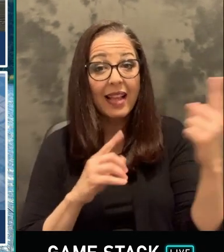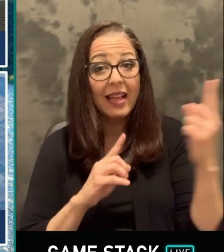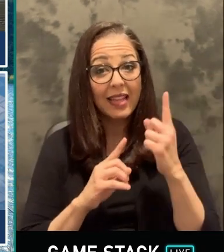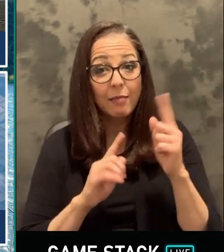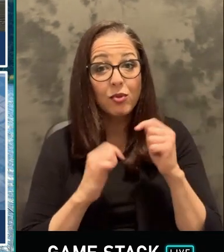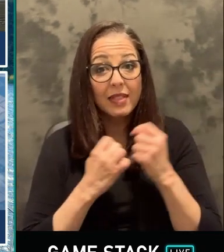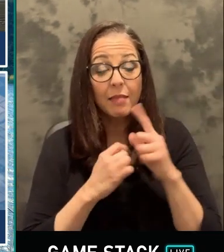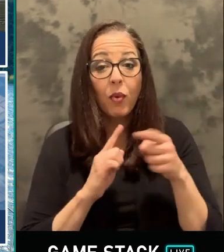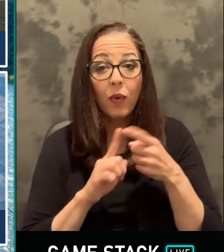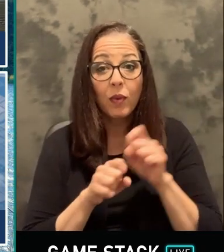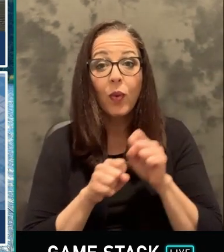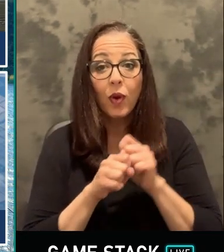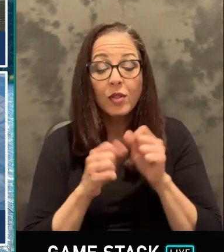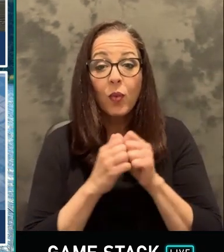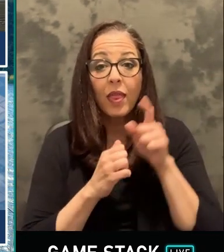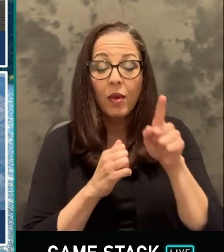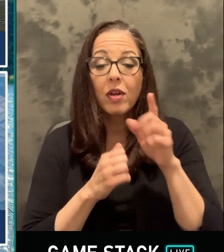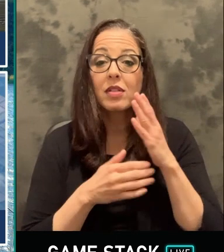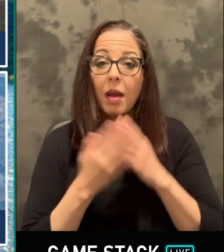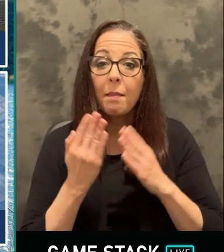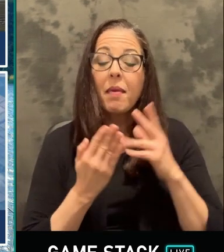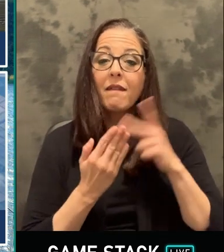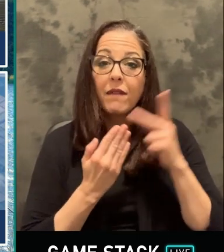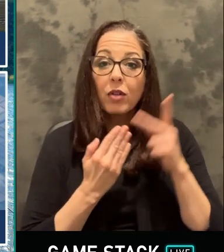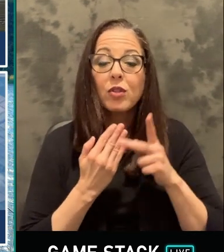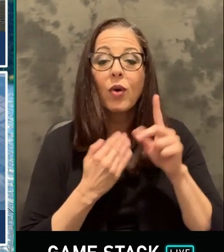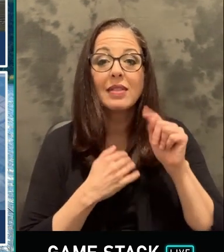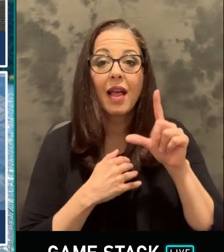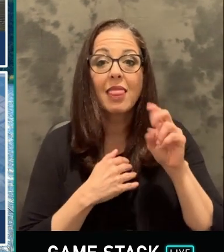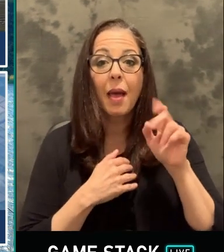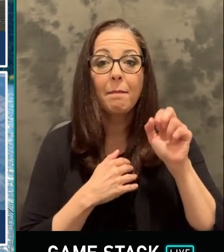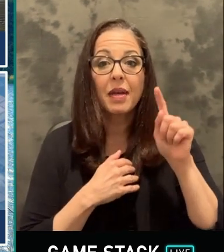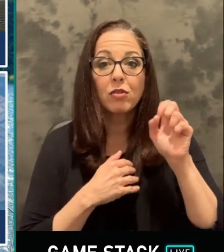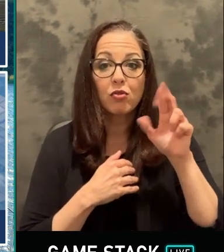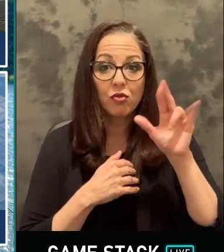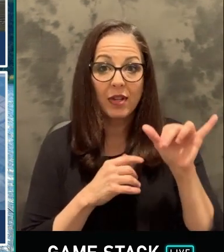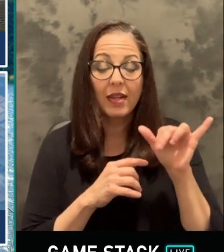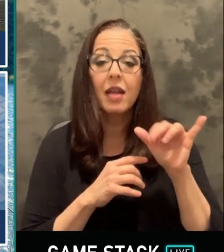tour with some photogrammetry data and at this time we thought what if?